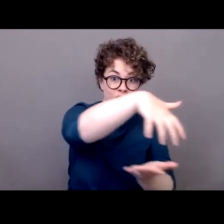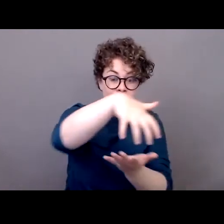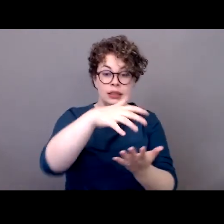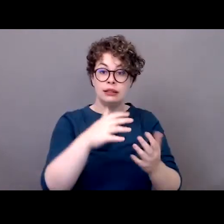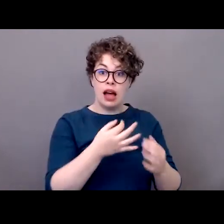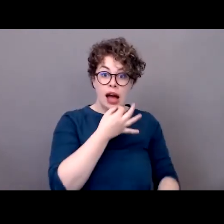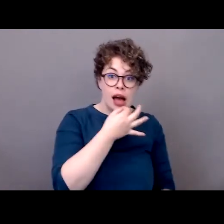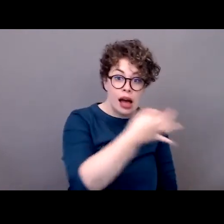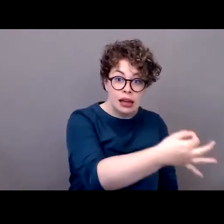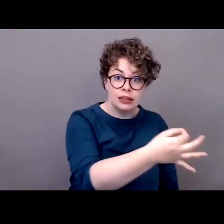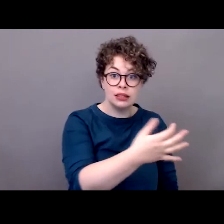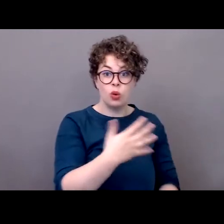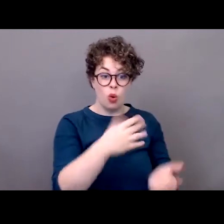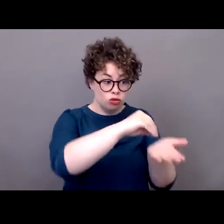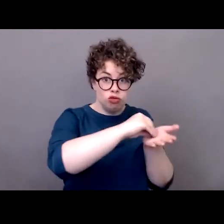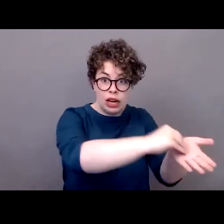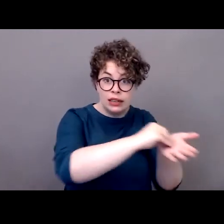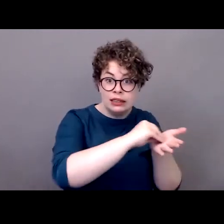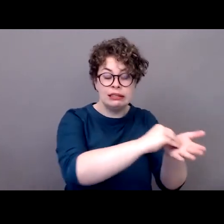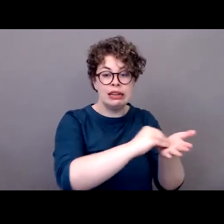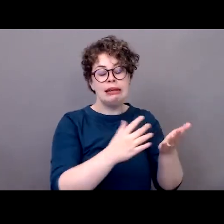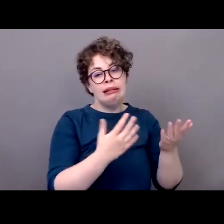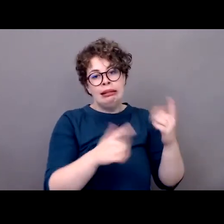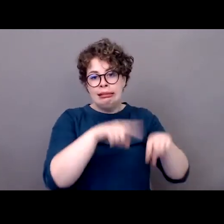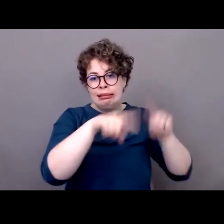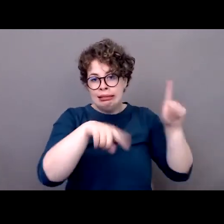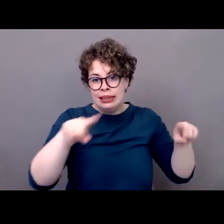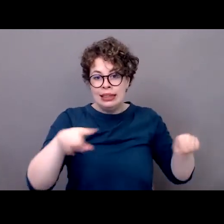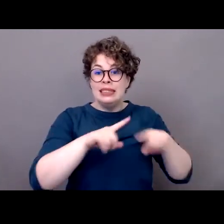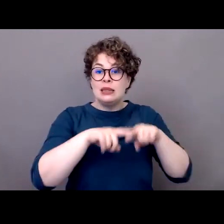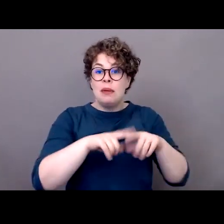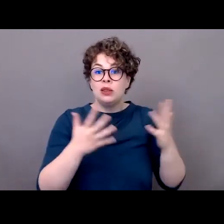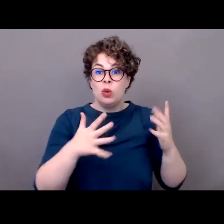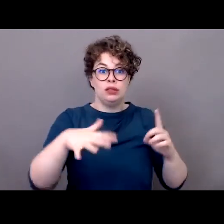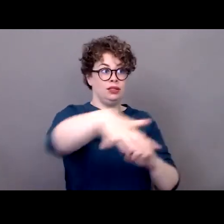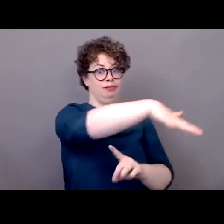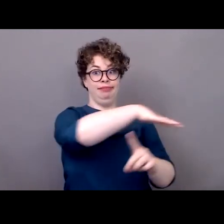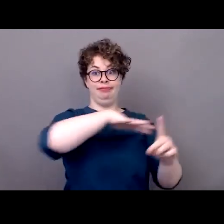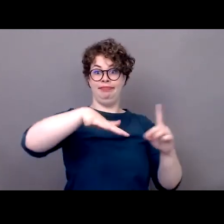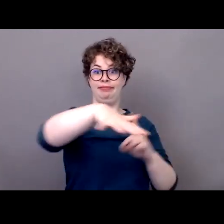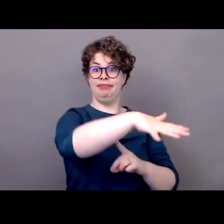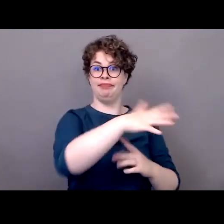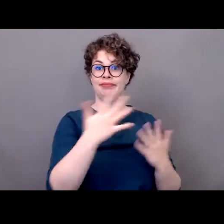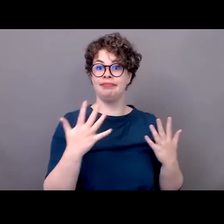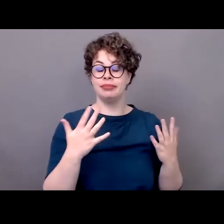two, big factors. First, the context you're operating in. For example, in sudden on-set